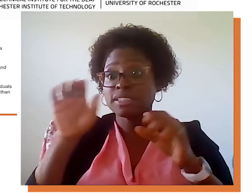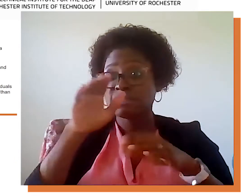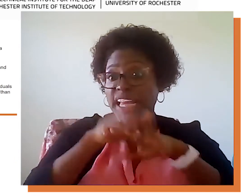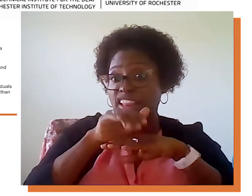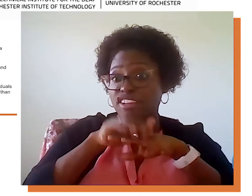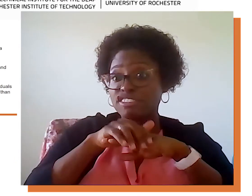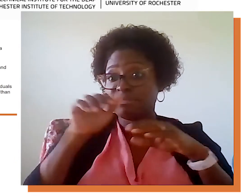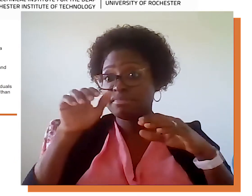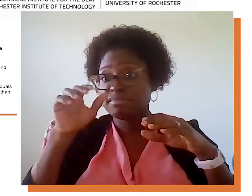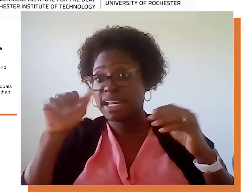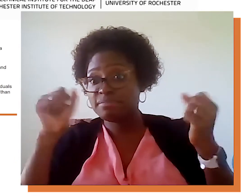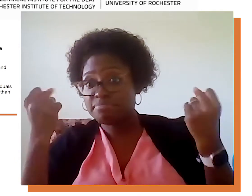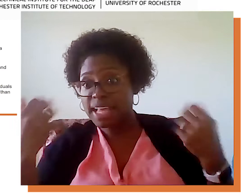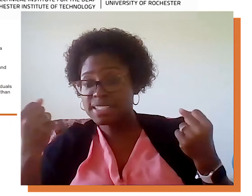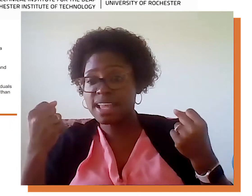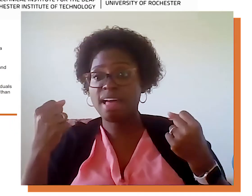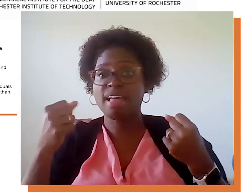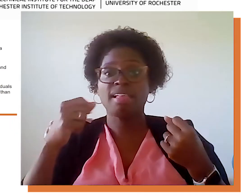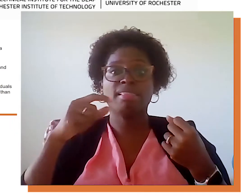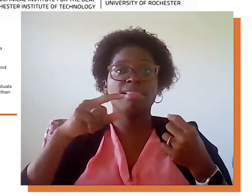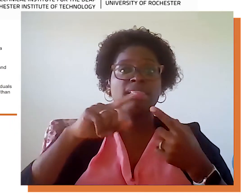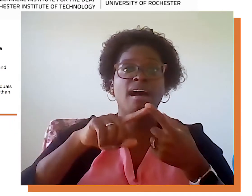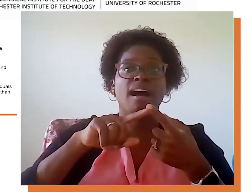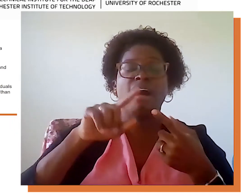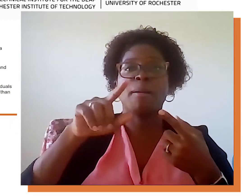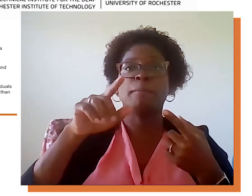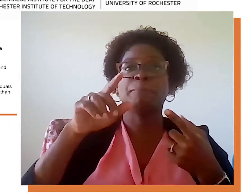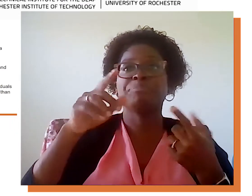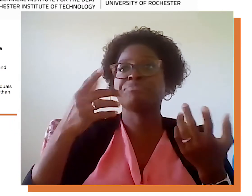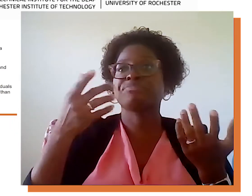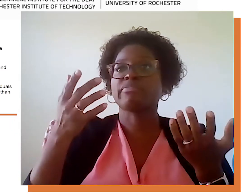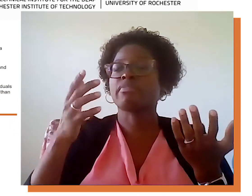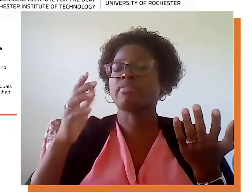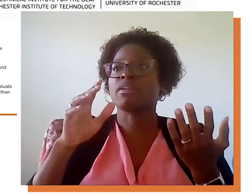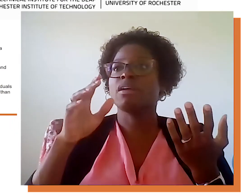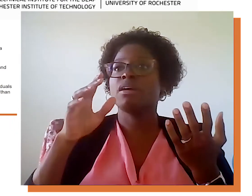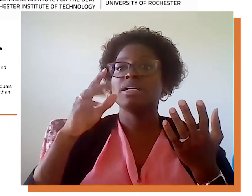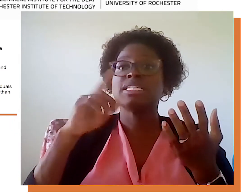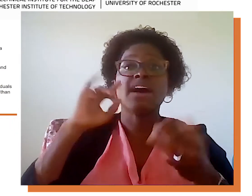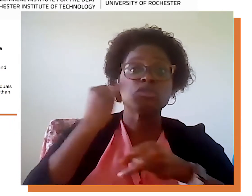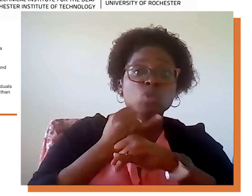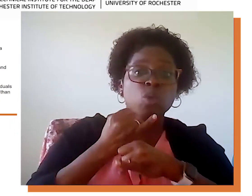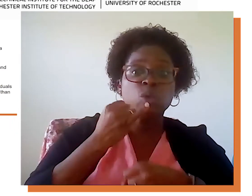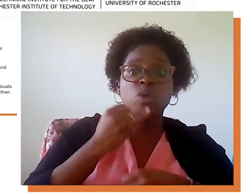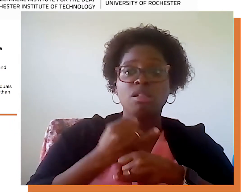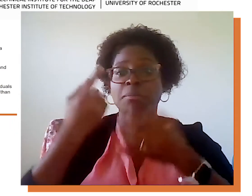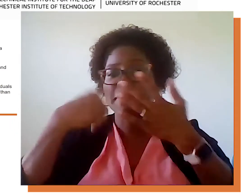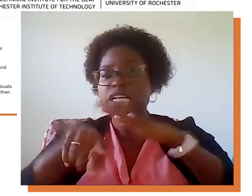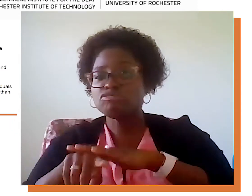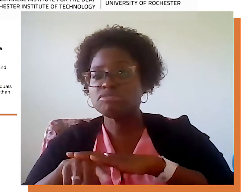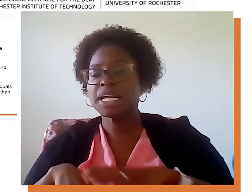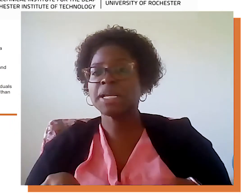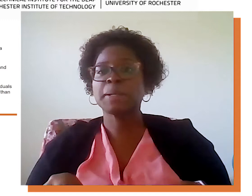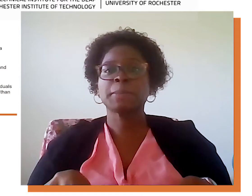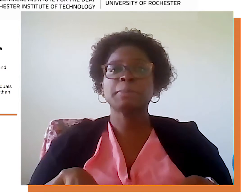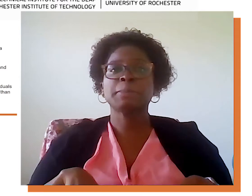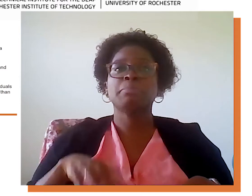So, whether or not a person uses spoken English or A.S.L., whether they went to a deaf residential school or were mainstreamed,